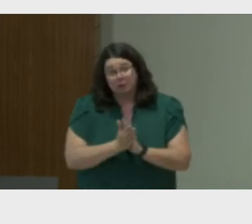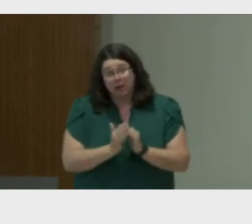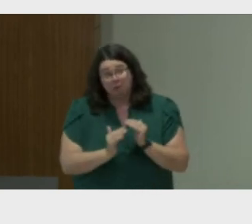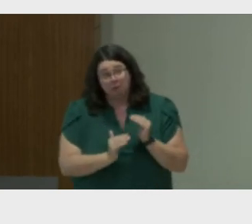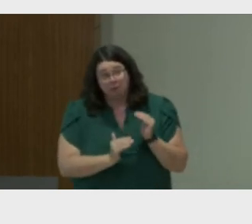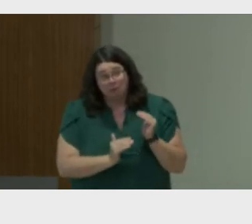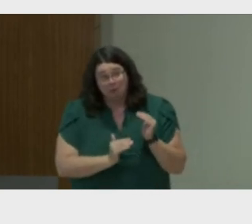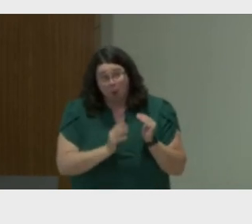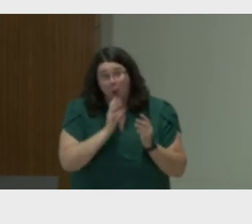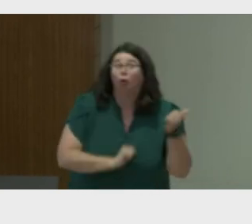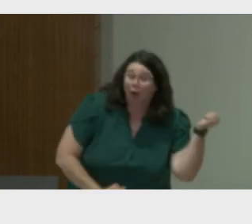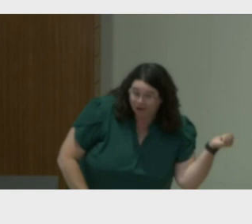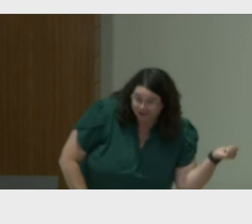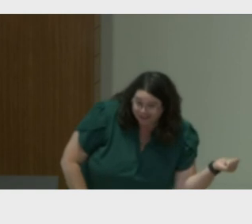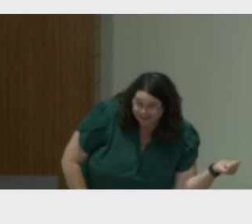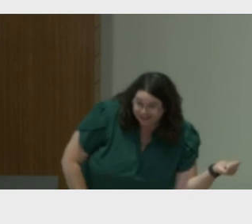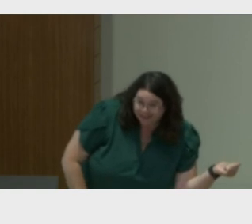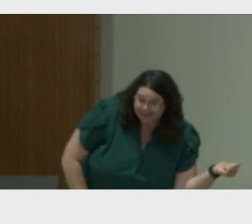The limits imposed by disability